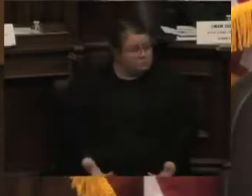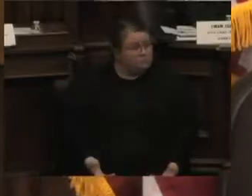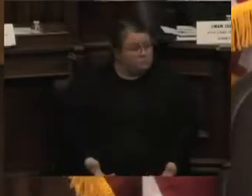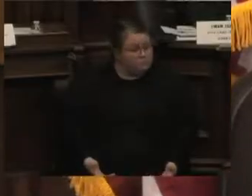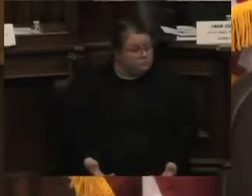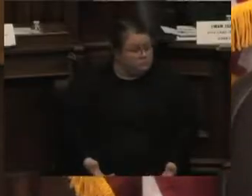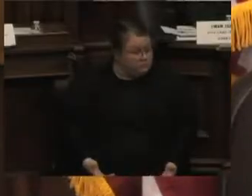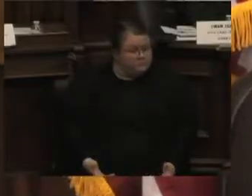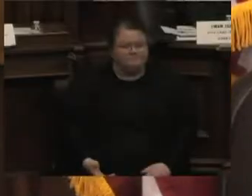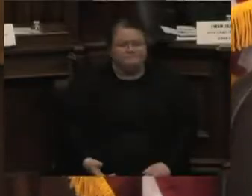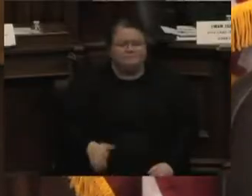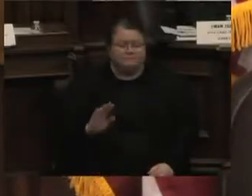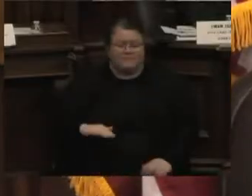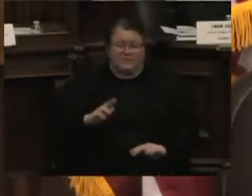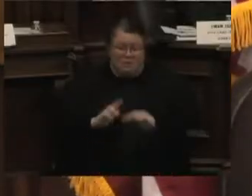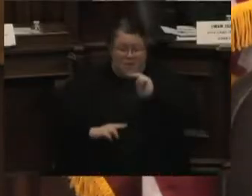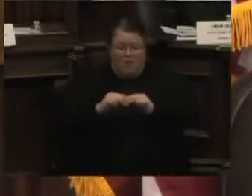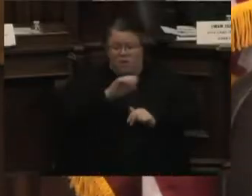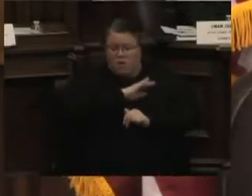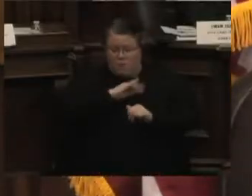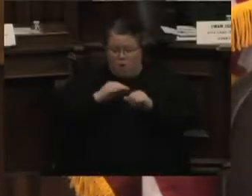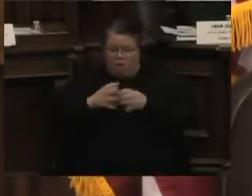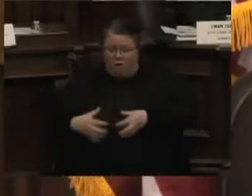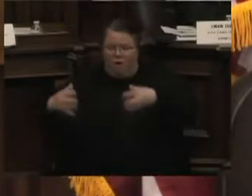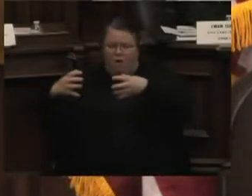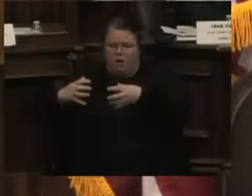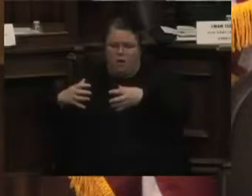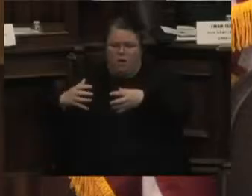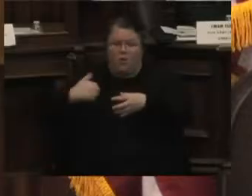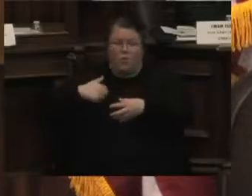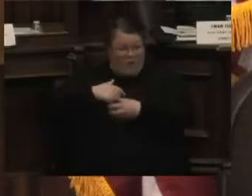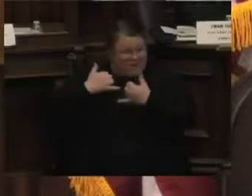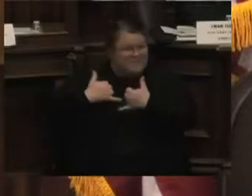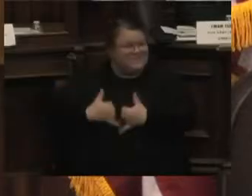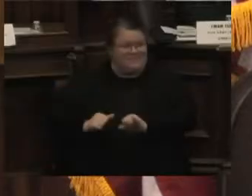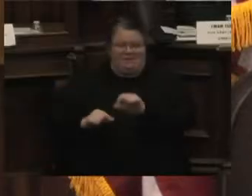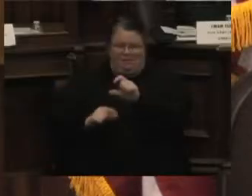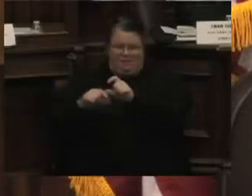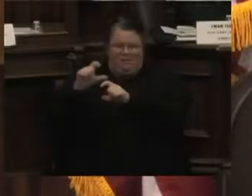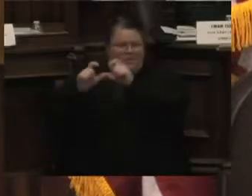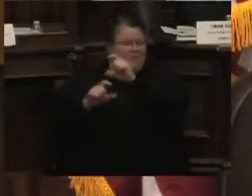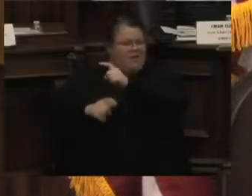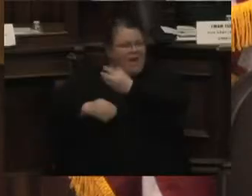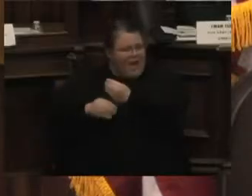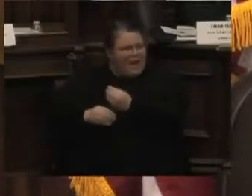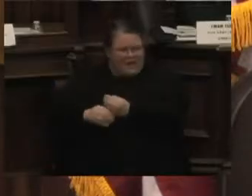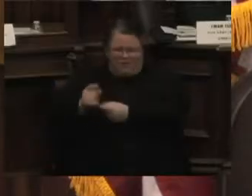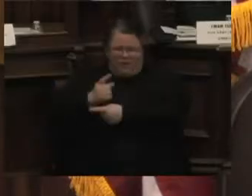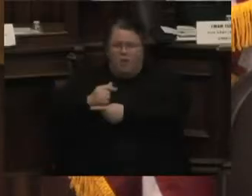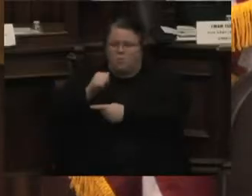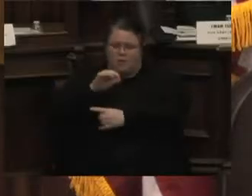important. This agency started in 2021, and infrastructure